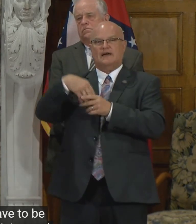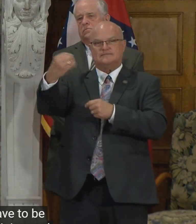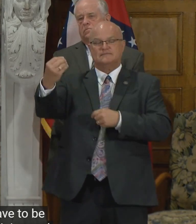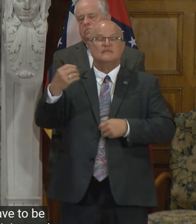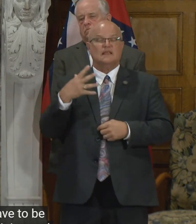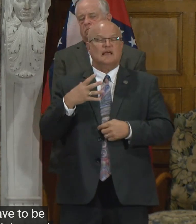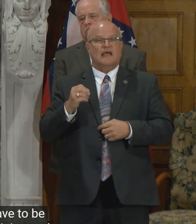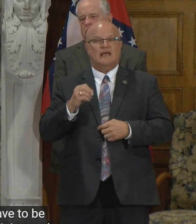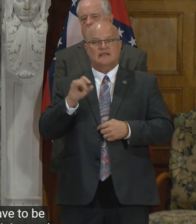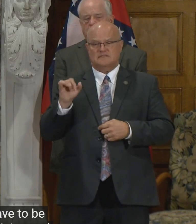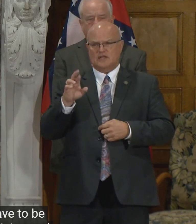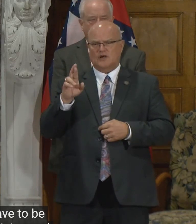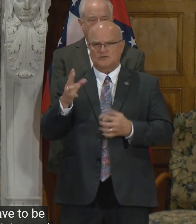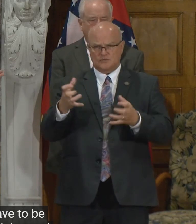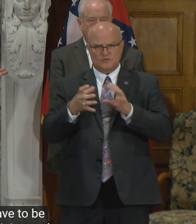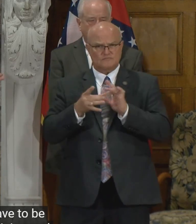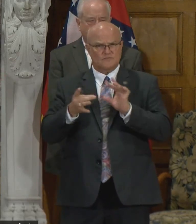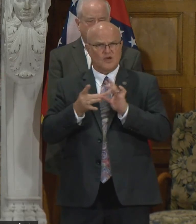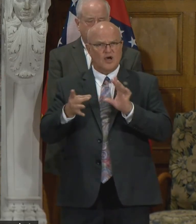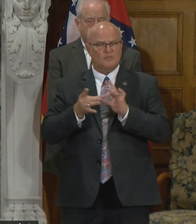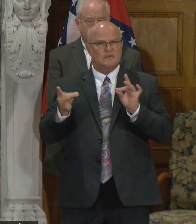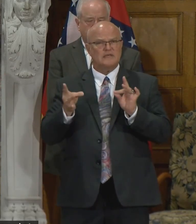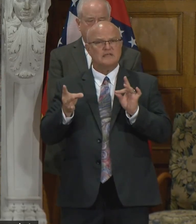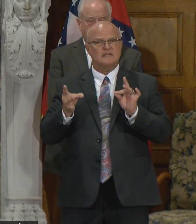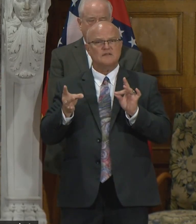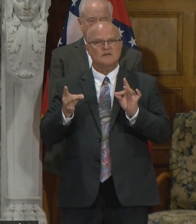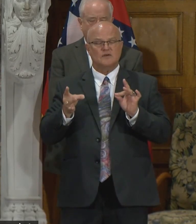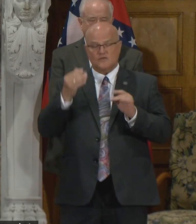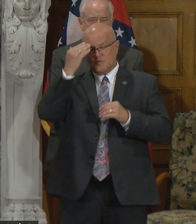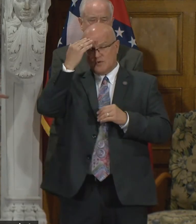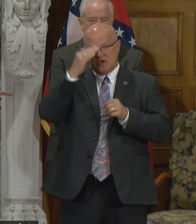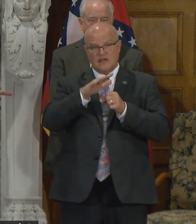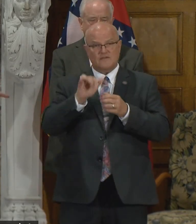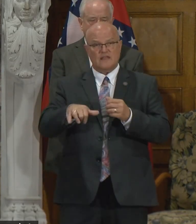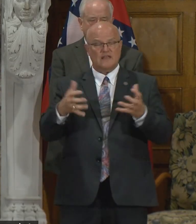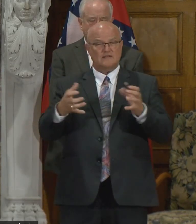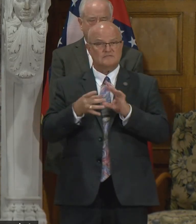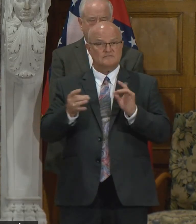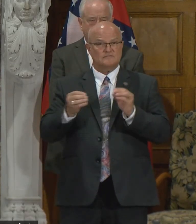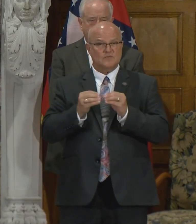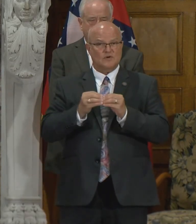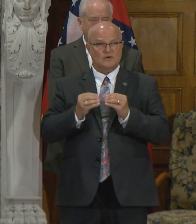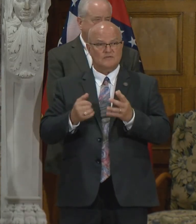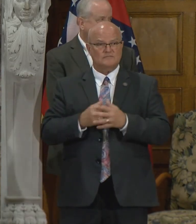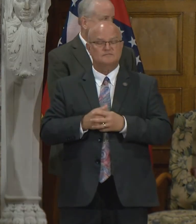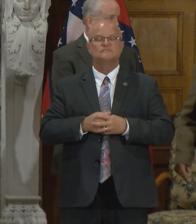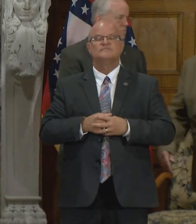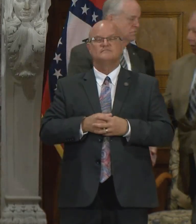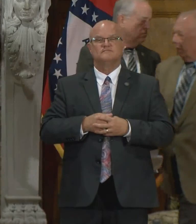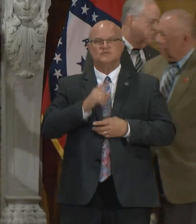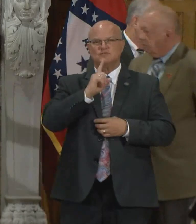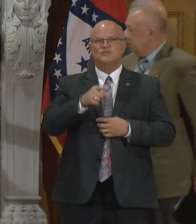And Jr. Did you want to comment or you're familiar enough with that? Did you have anything else to add there?